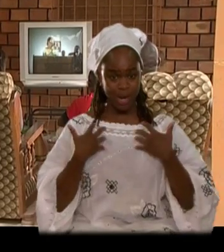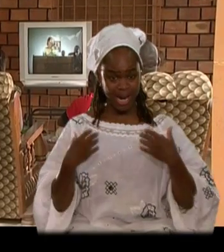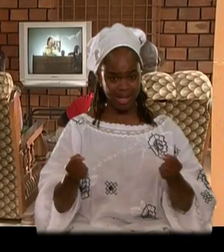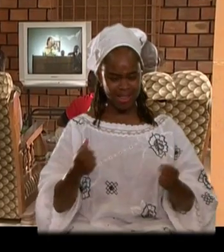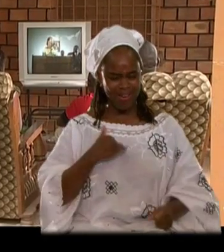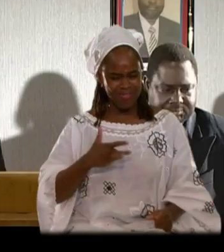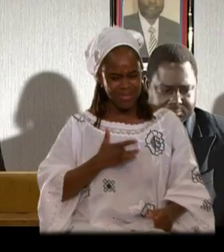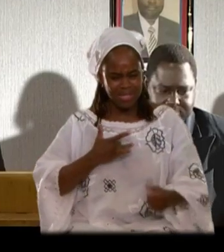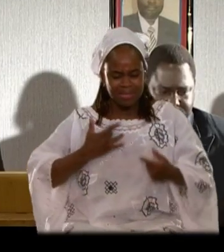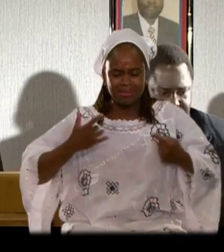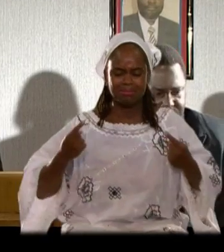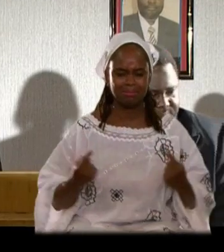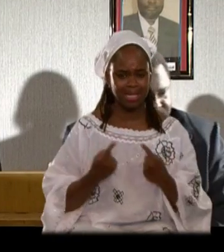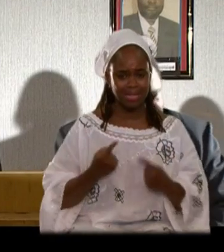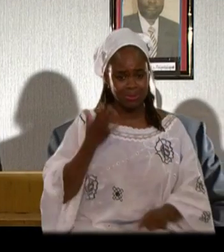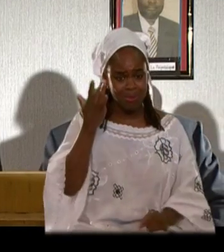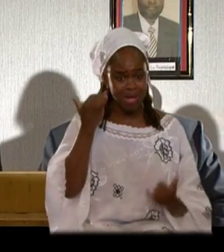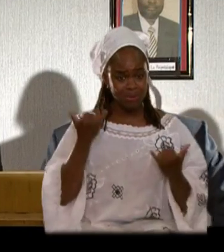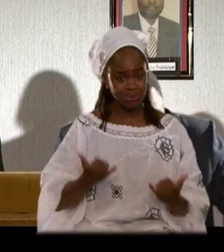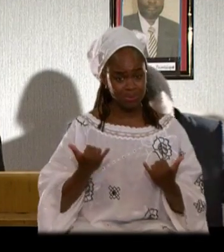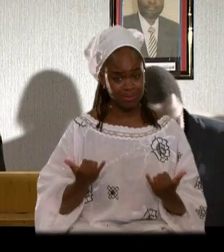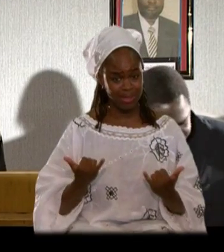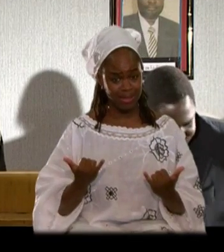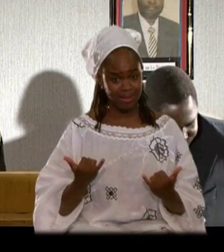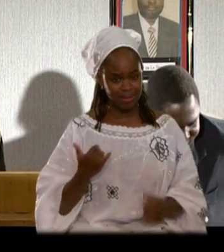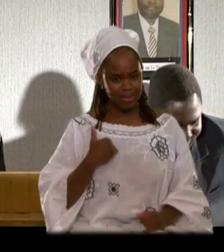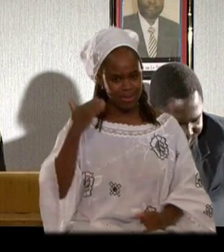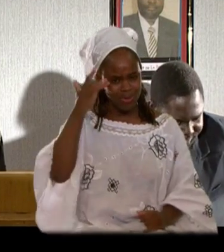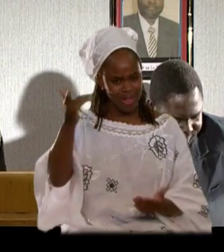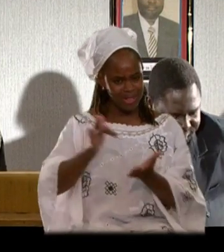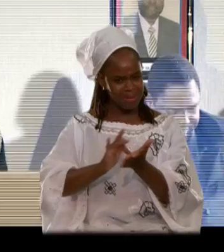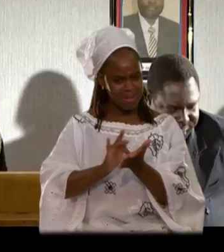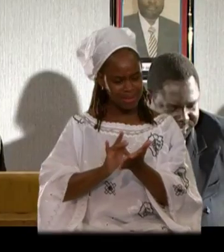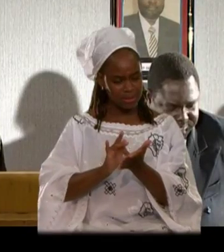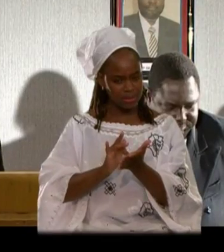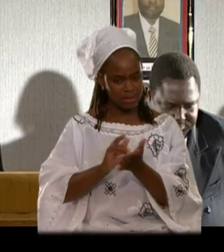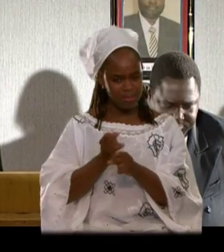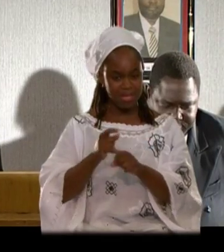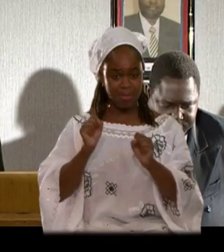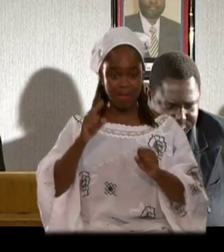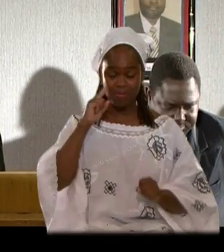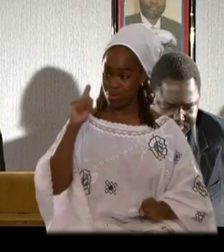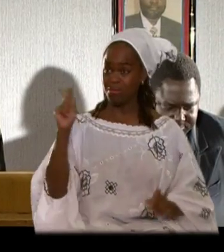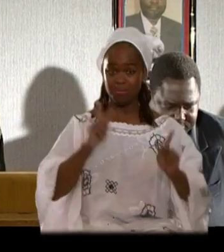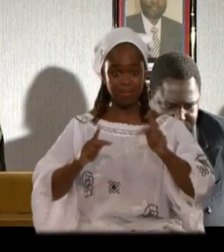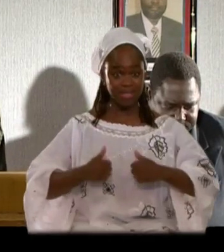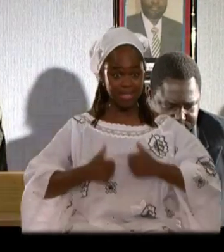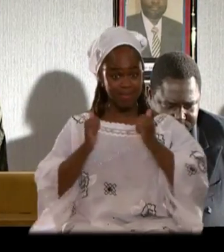I feel pain because today I know there are medicines which make it possible for people living with the AIDS virus